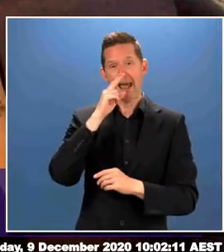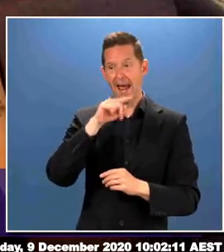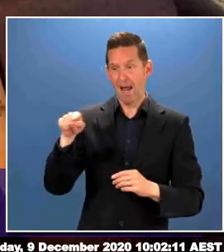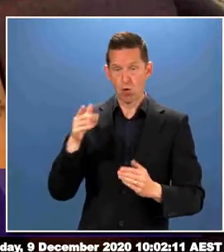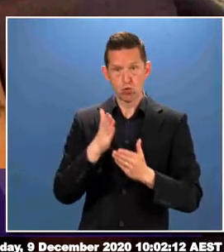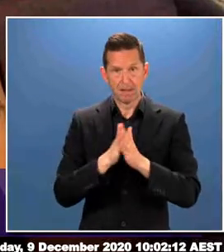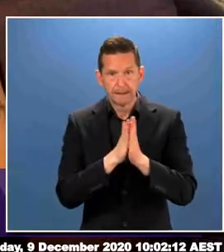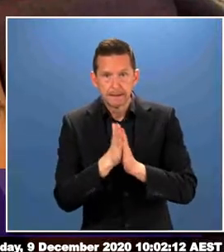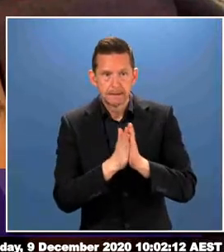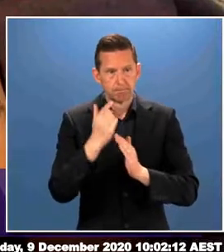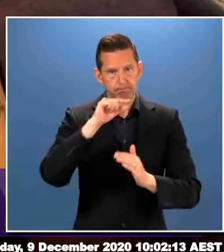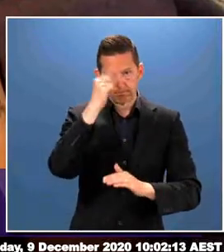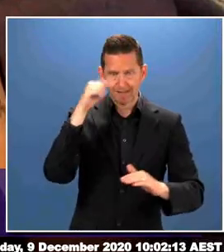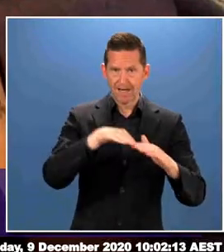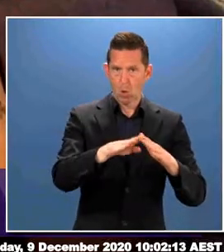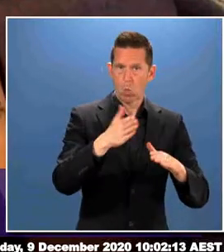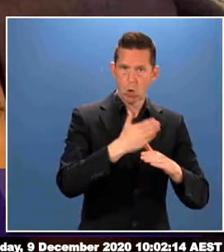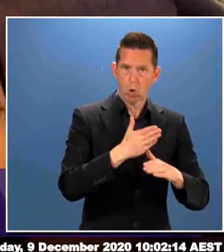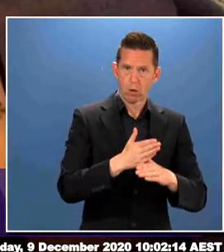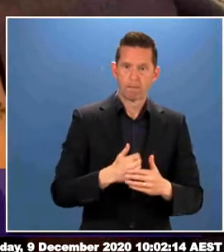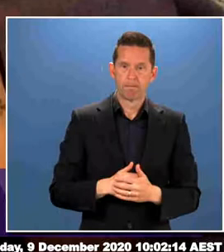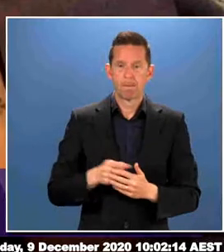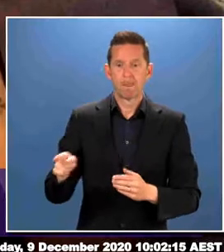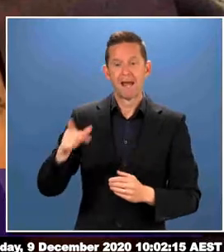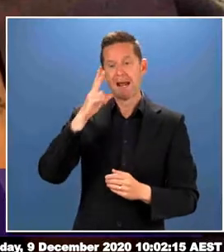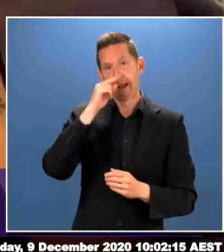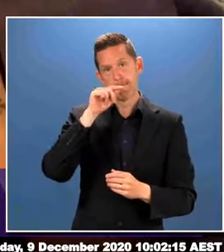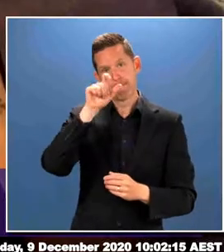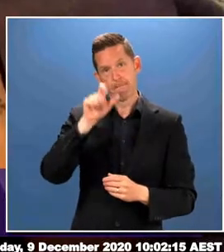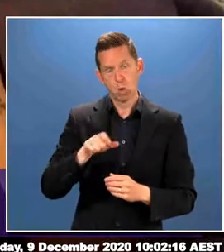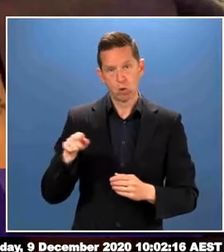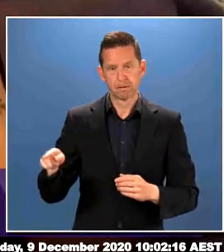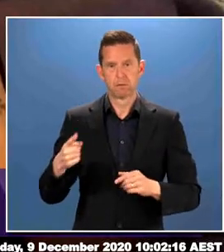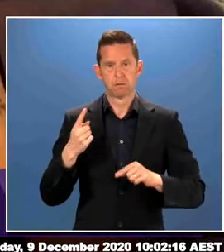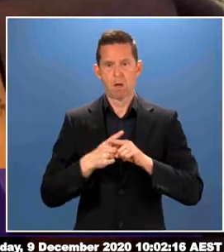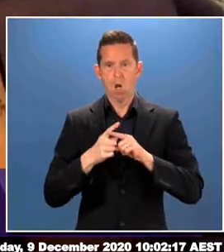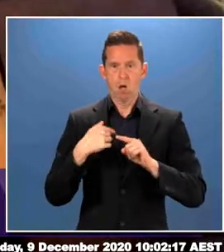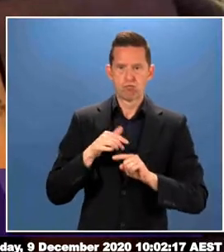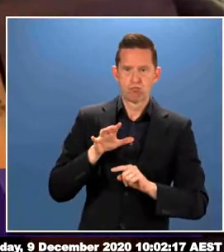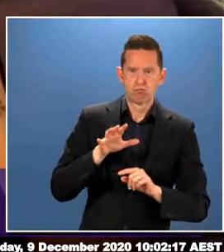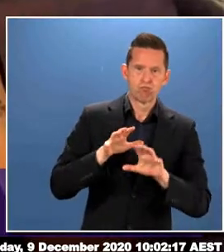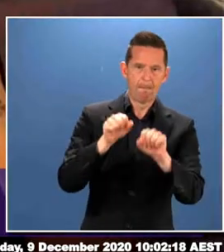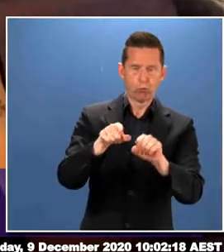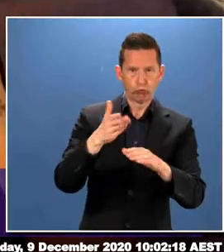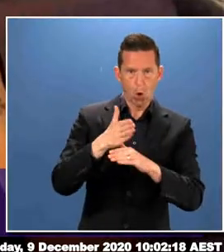So this young person kind of rushed into the opportunity but unfortunately the job was not the opportunity they had hoped for, and